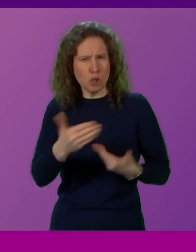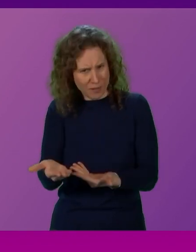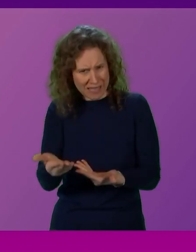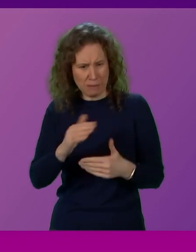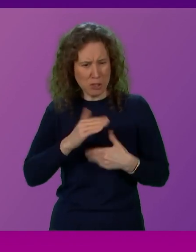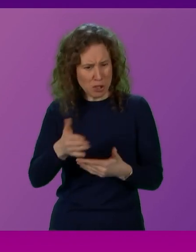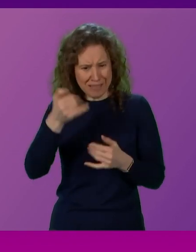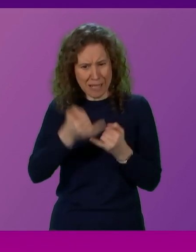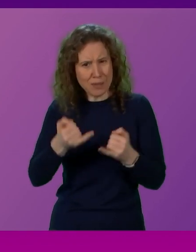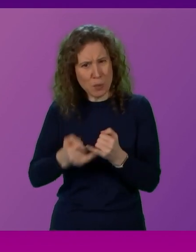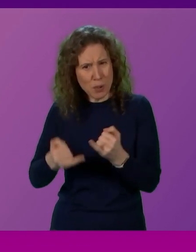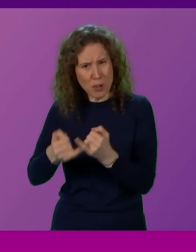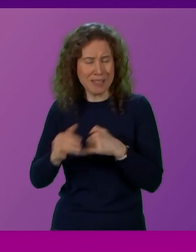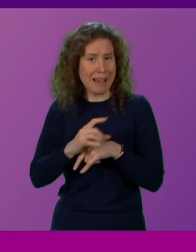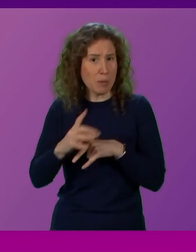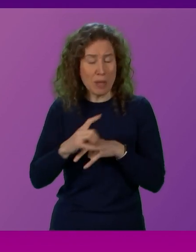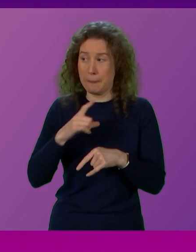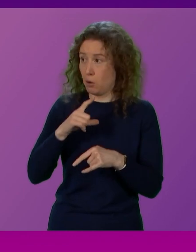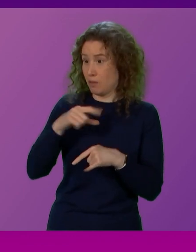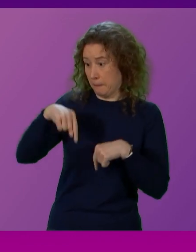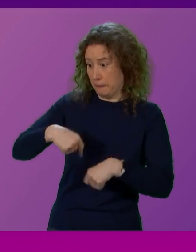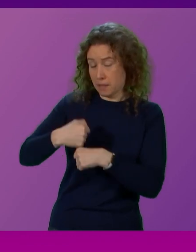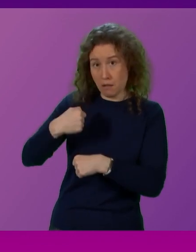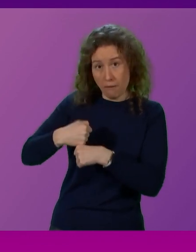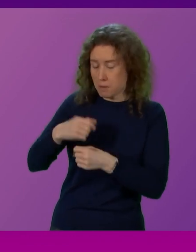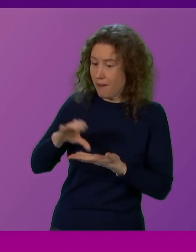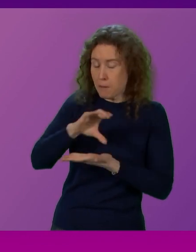by the week because the Scottish Government has underfunded councils for 15 years.